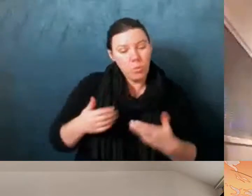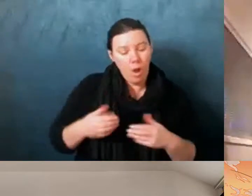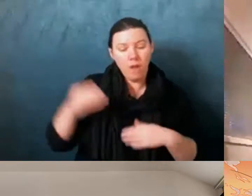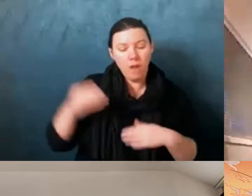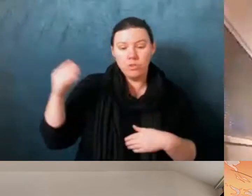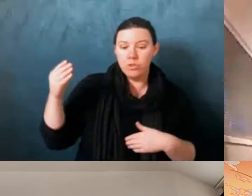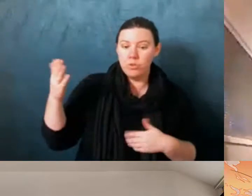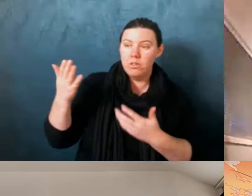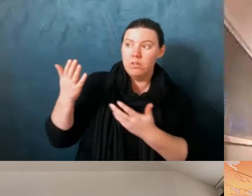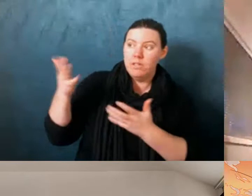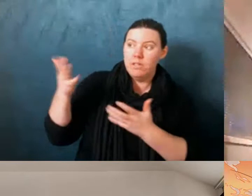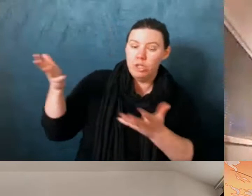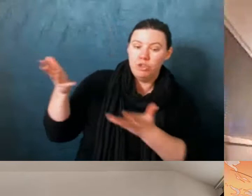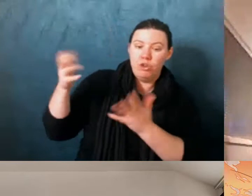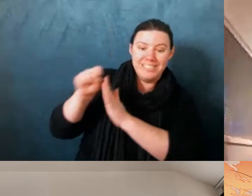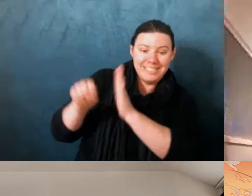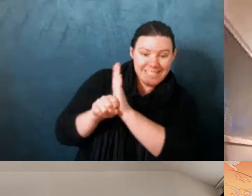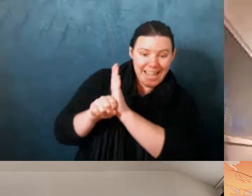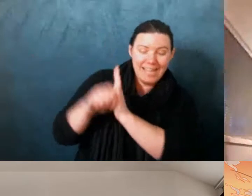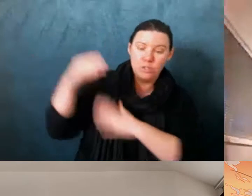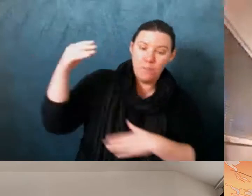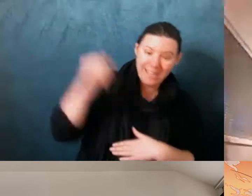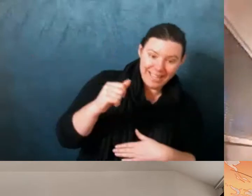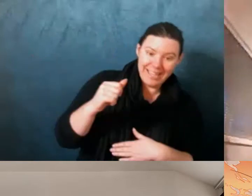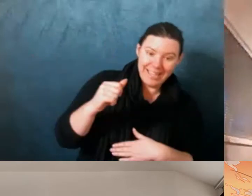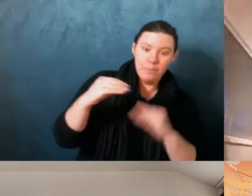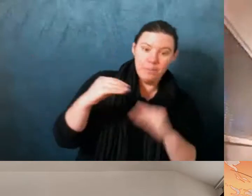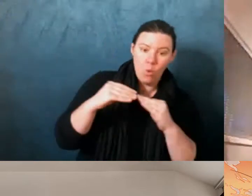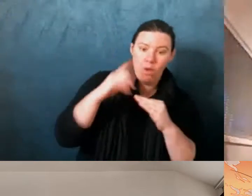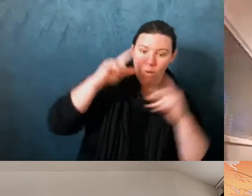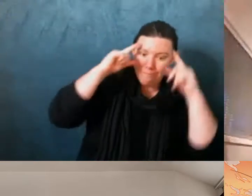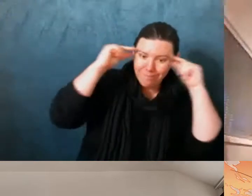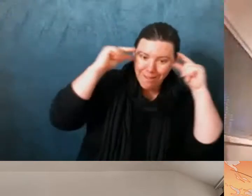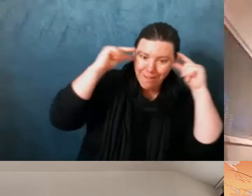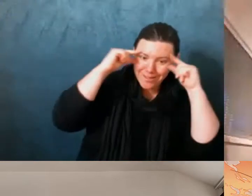So this is something that I am just, I'm pleading for right now.